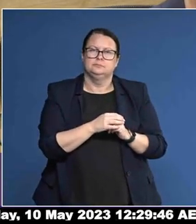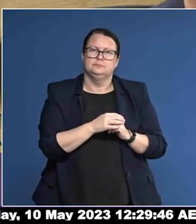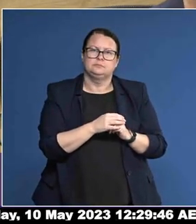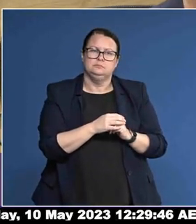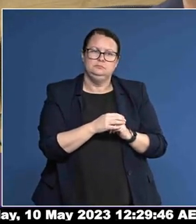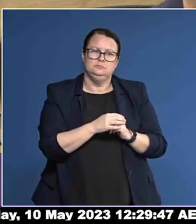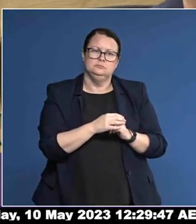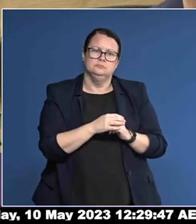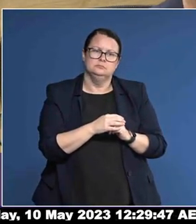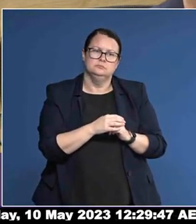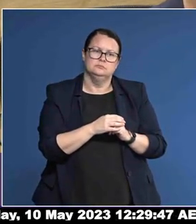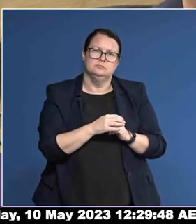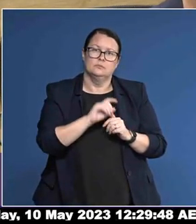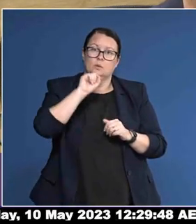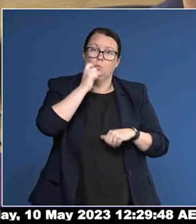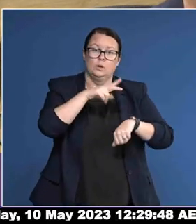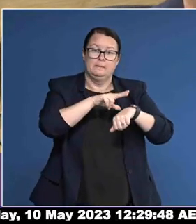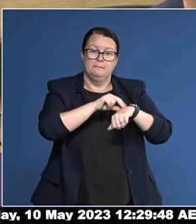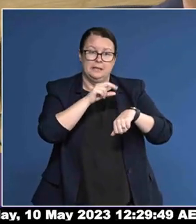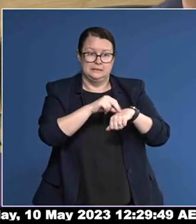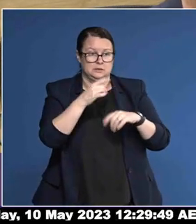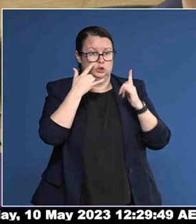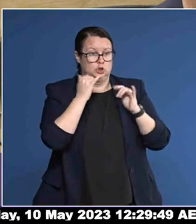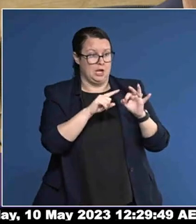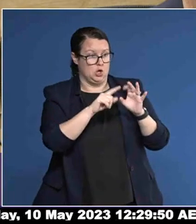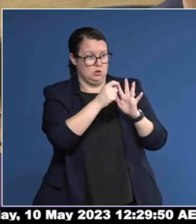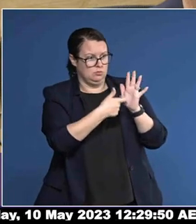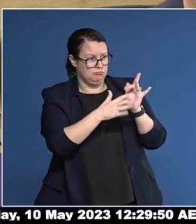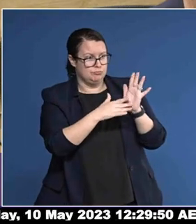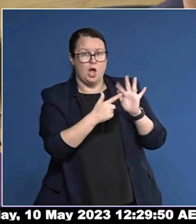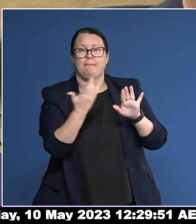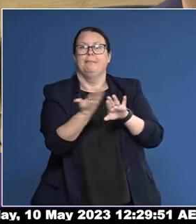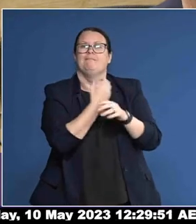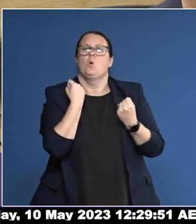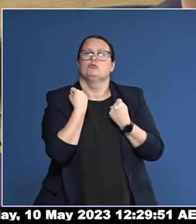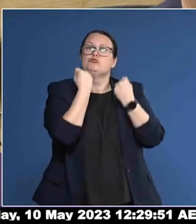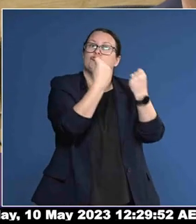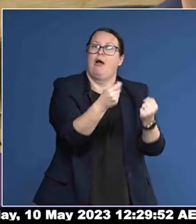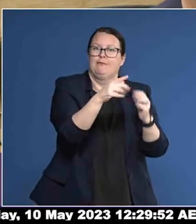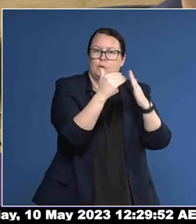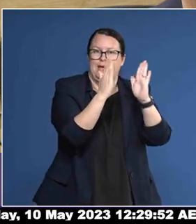for the officers to check the QPrime before they went out? Yes, there's two parts to that one as well.